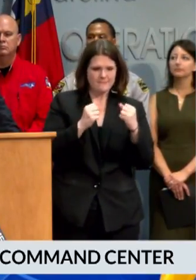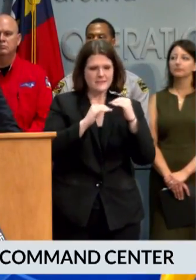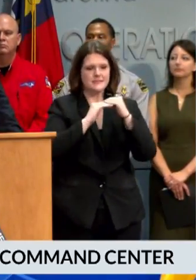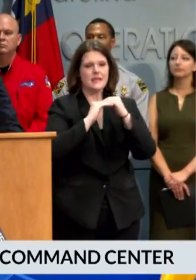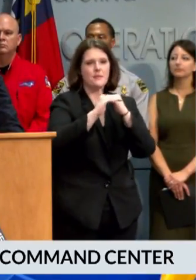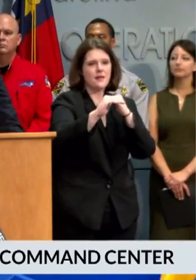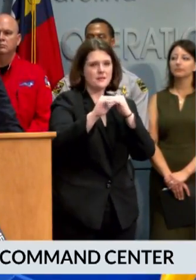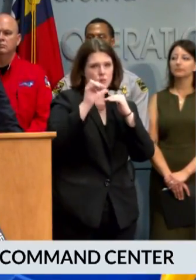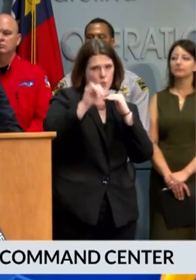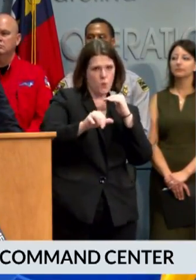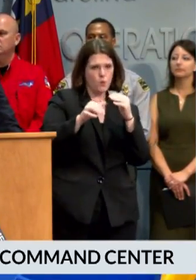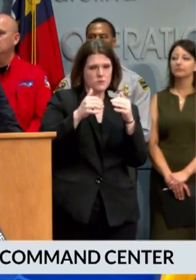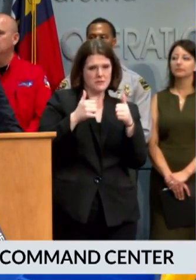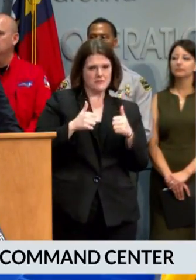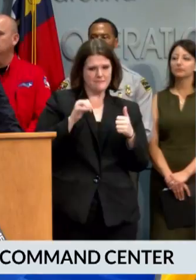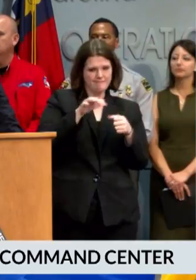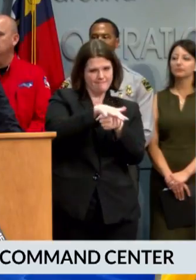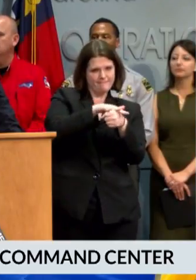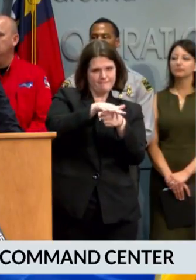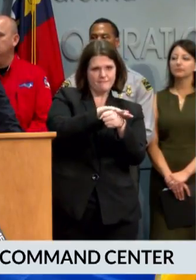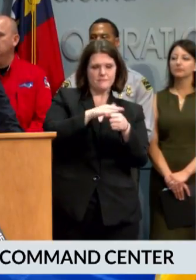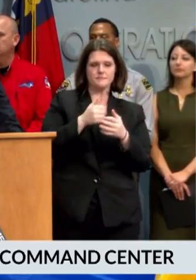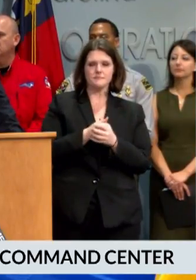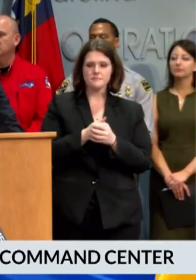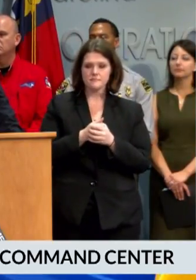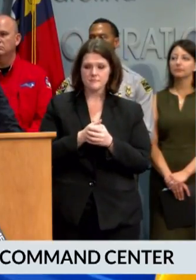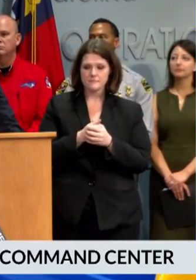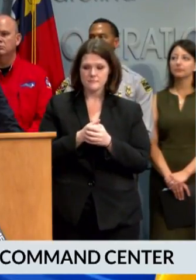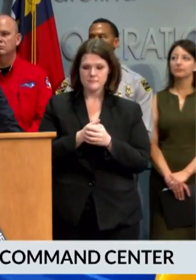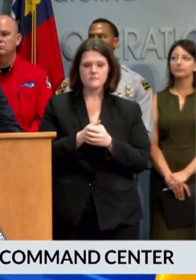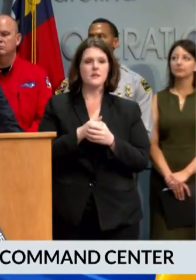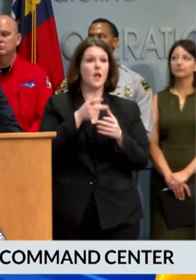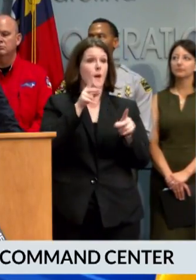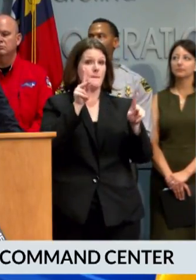TRYING TO PUSH DOWN EVERYTHING THAT WE CAN TO OVERCOME AND